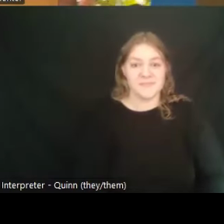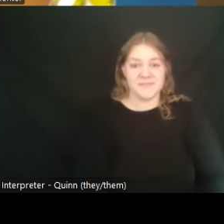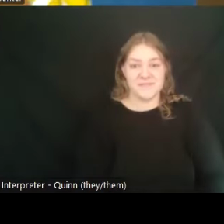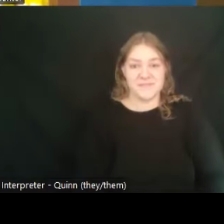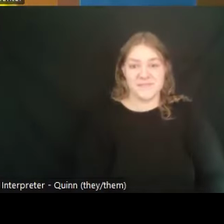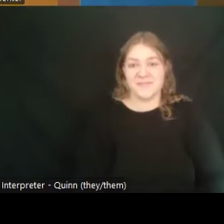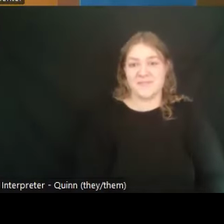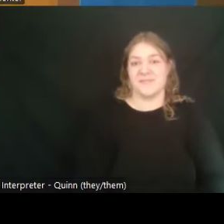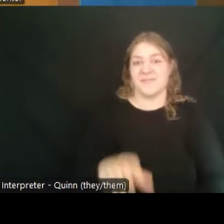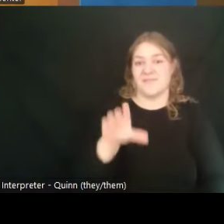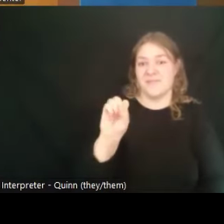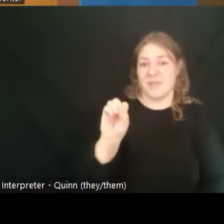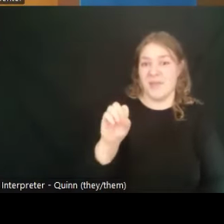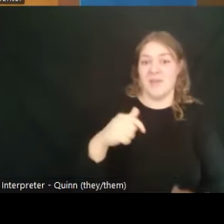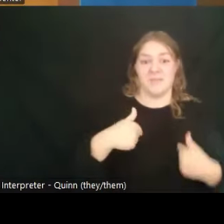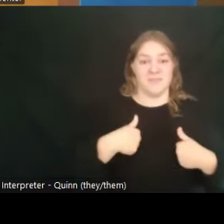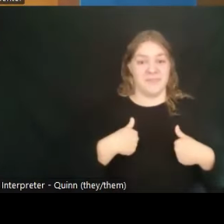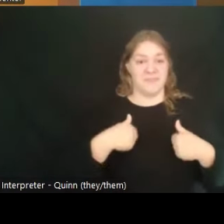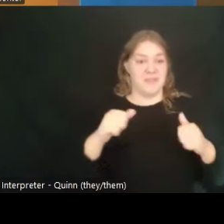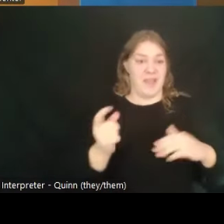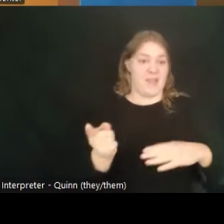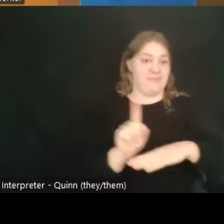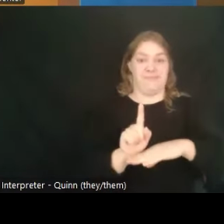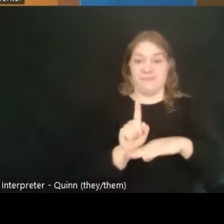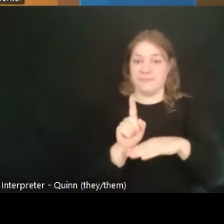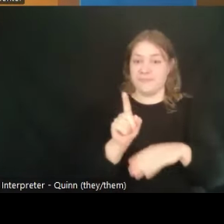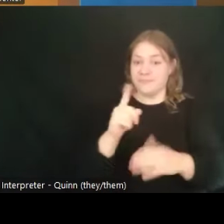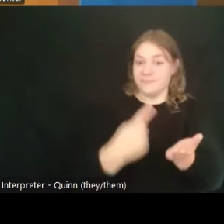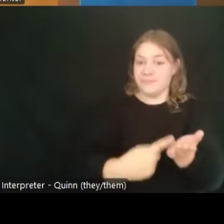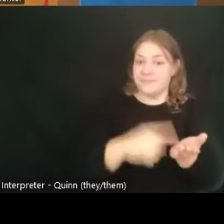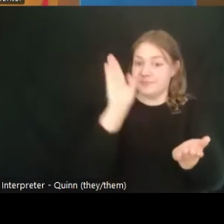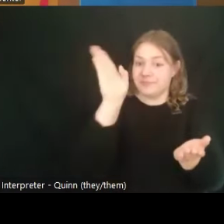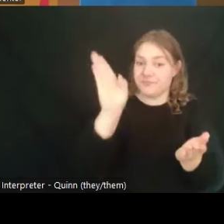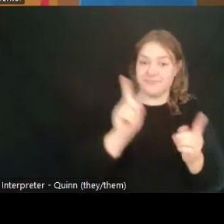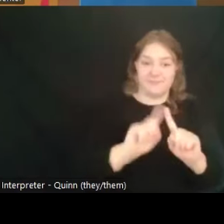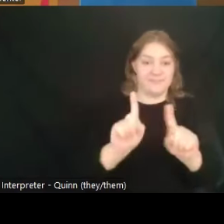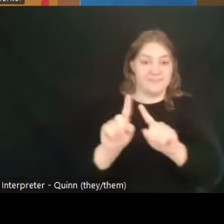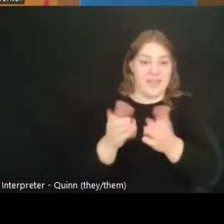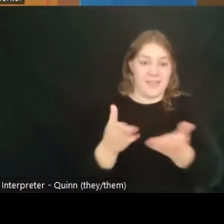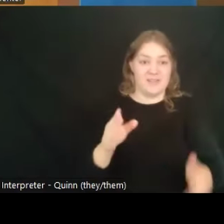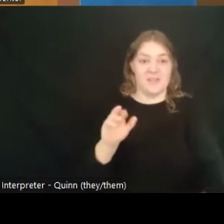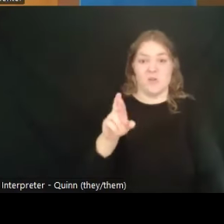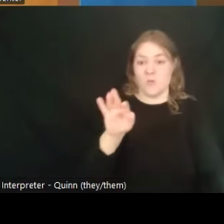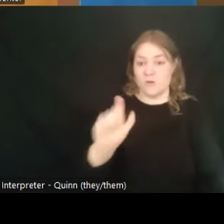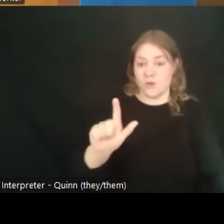so I get to come to you and talk to you about all the different things that the racial Justice group